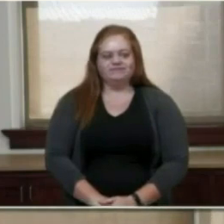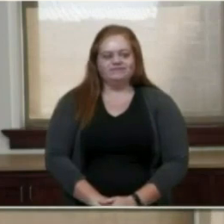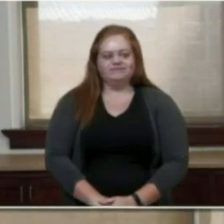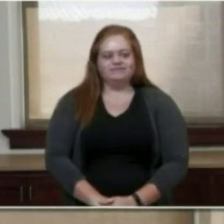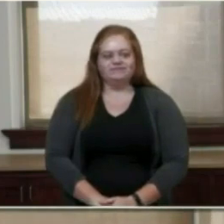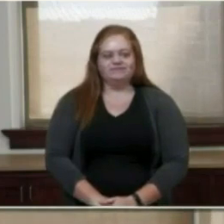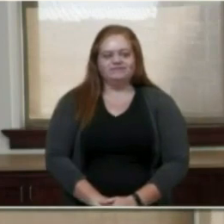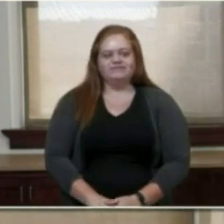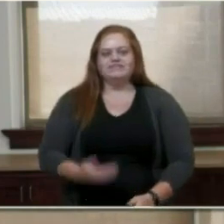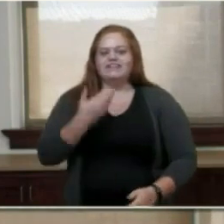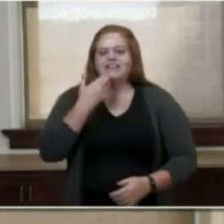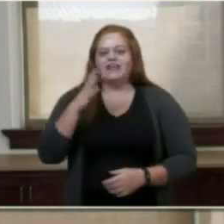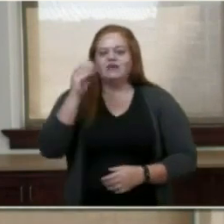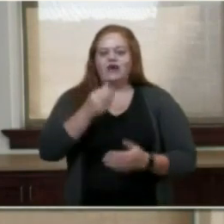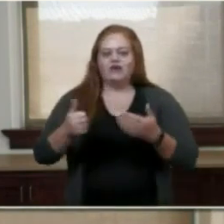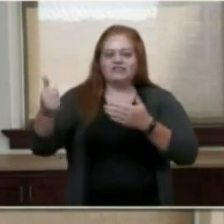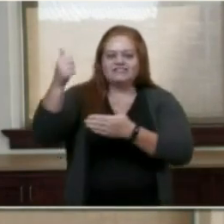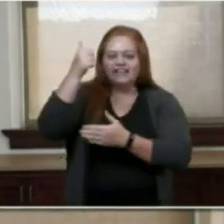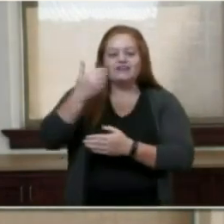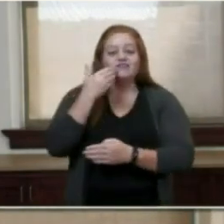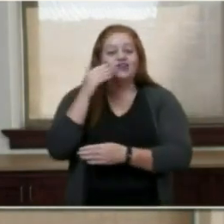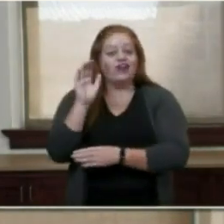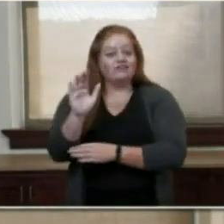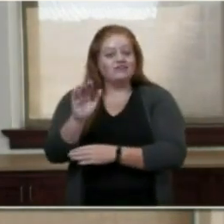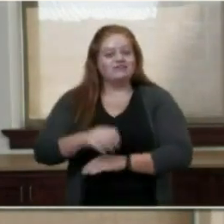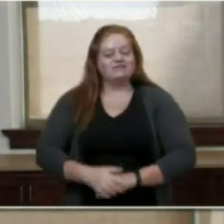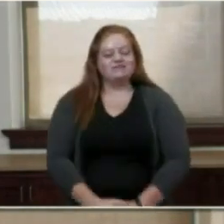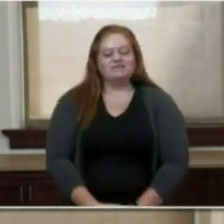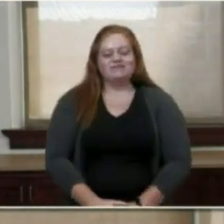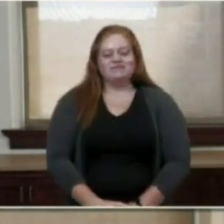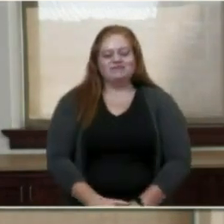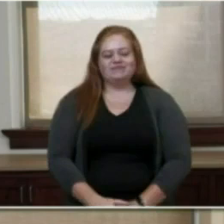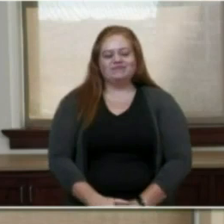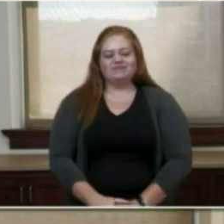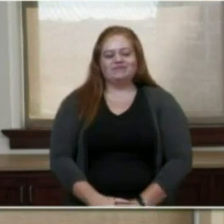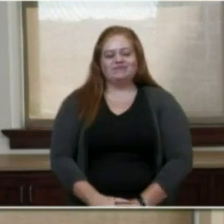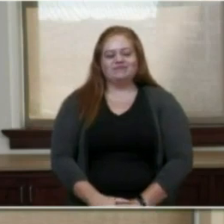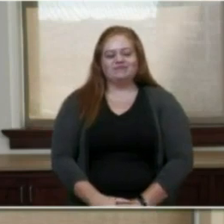thank you. County executive and good afternoon. Um as the county executive